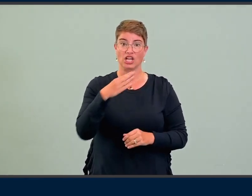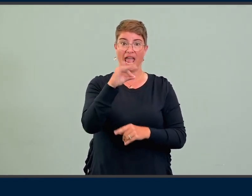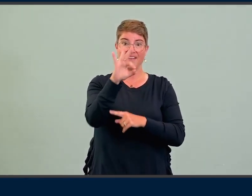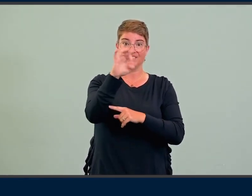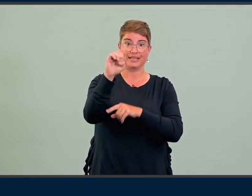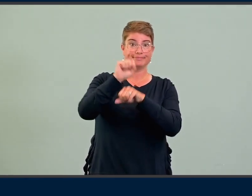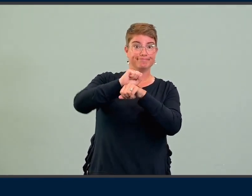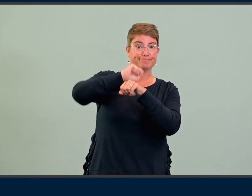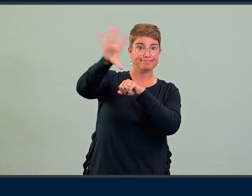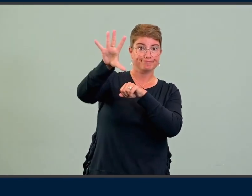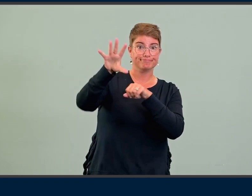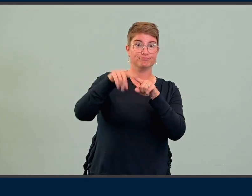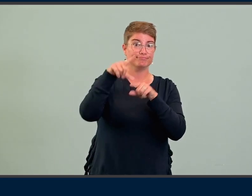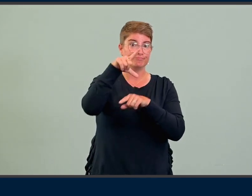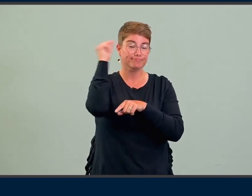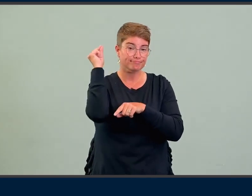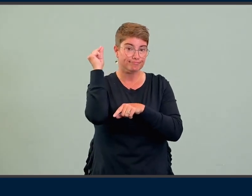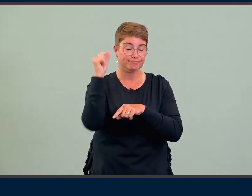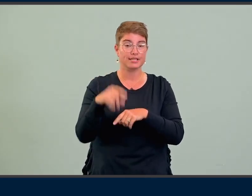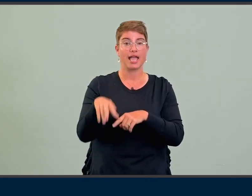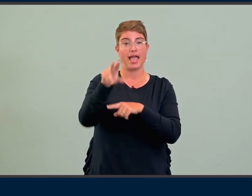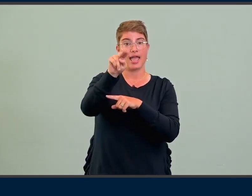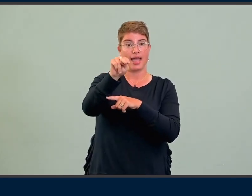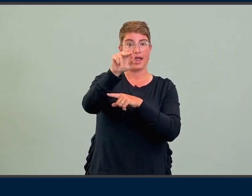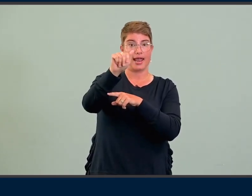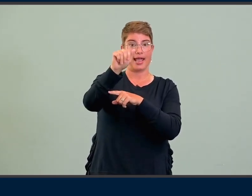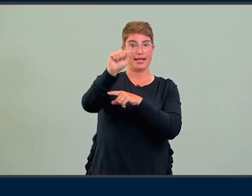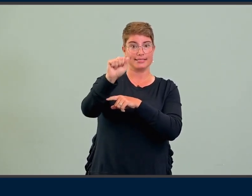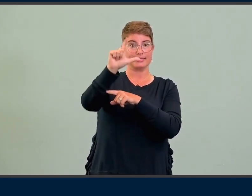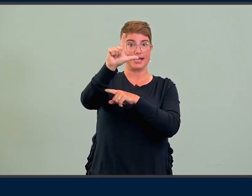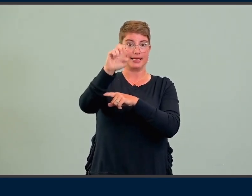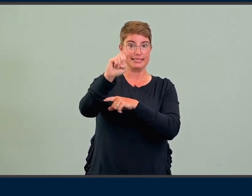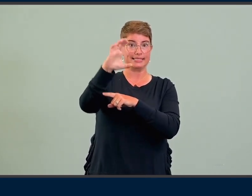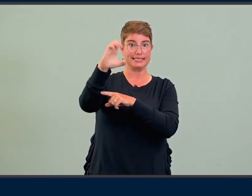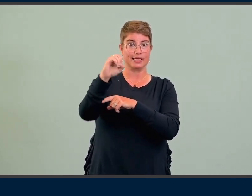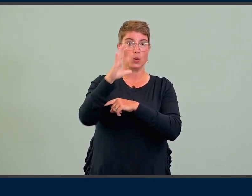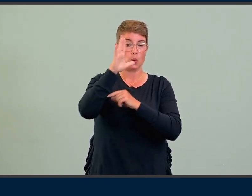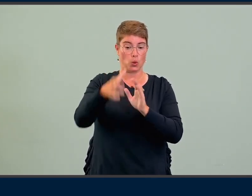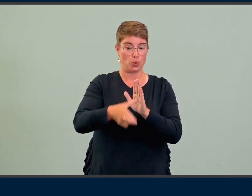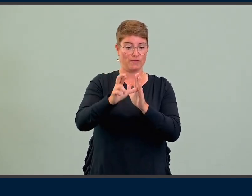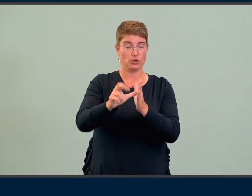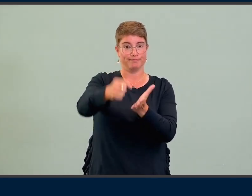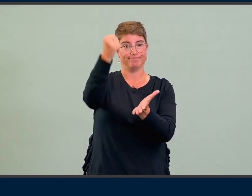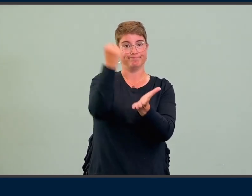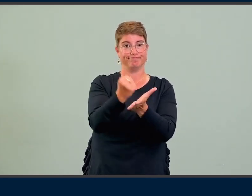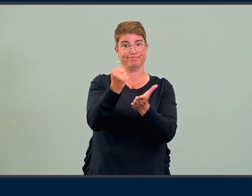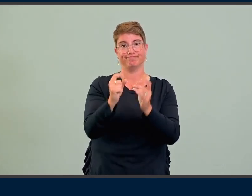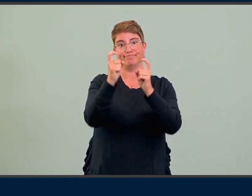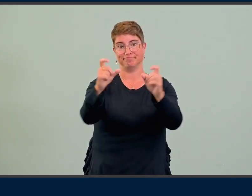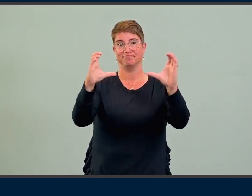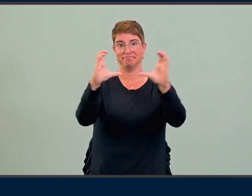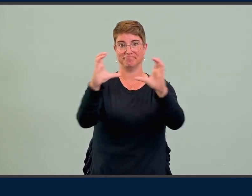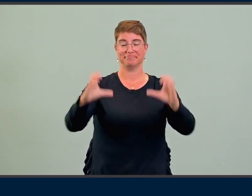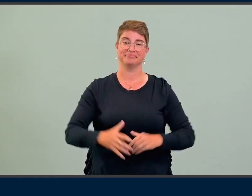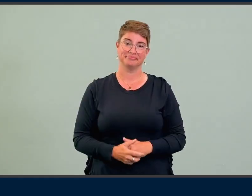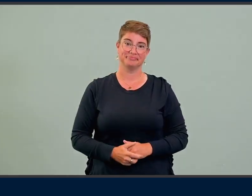and fill out the application, send the fee to Gallaudet and then the NASLECE